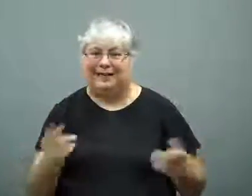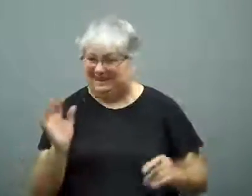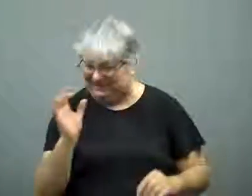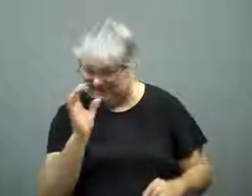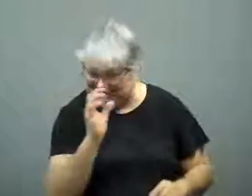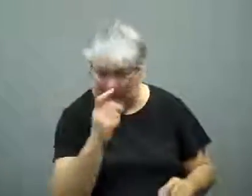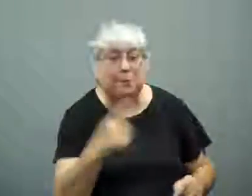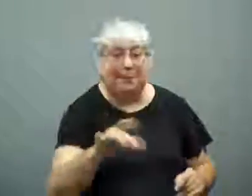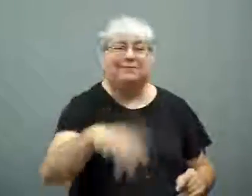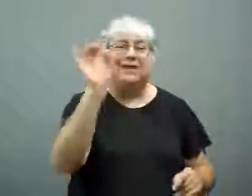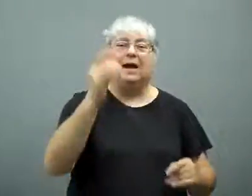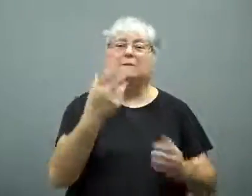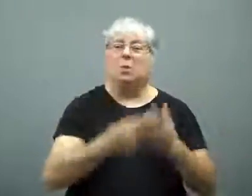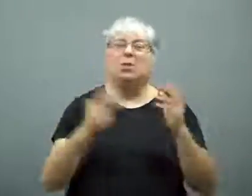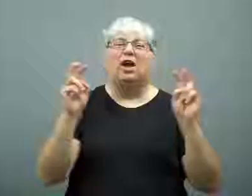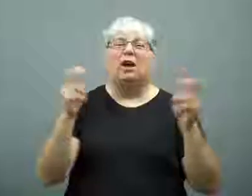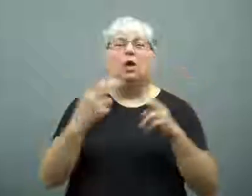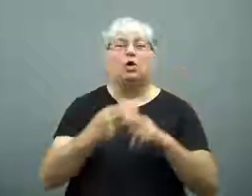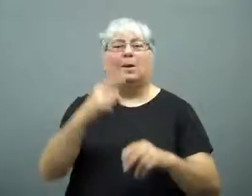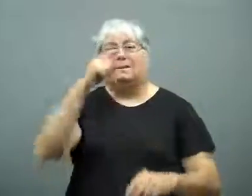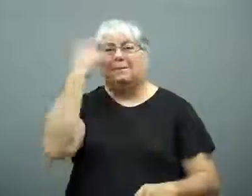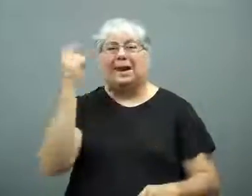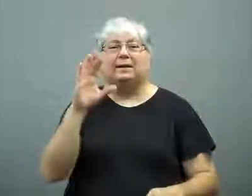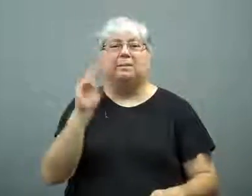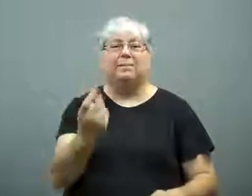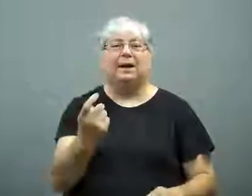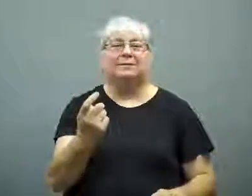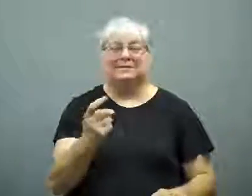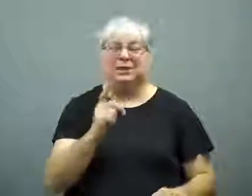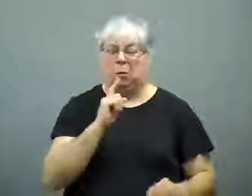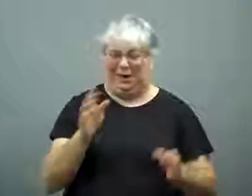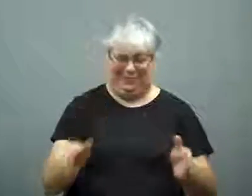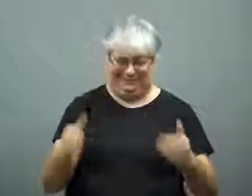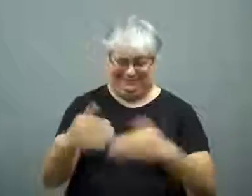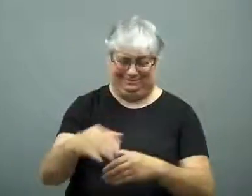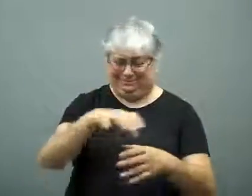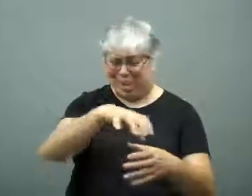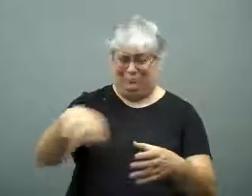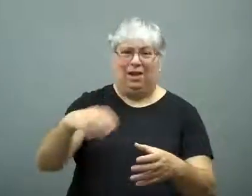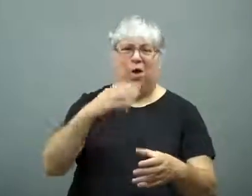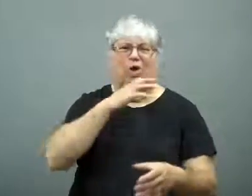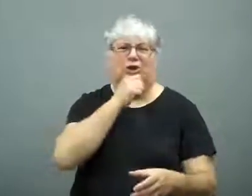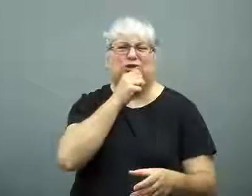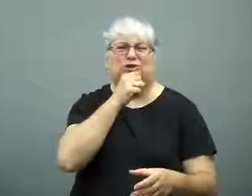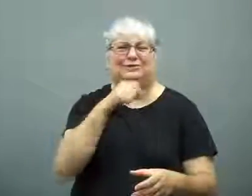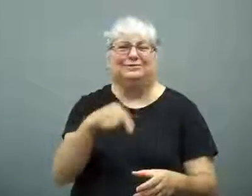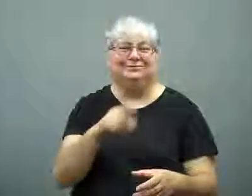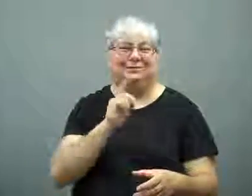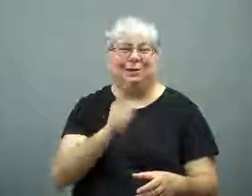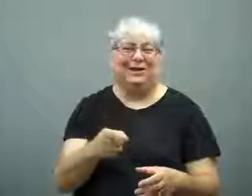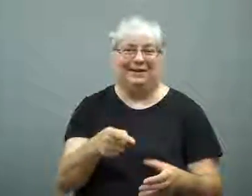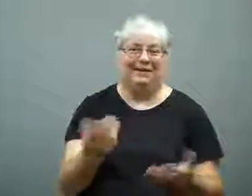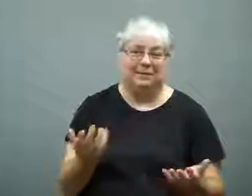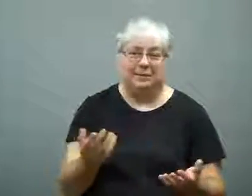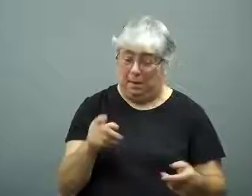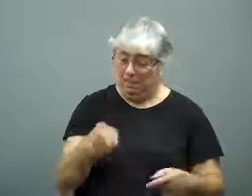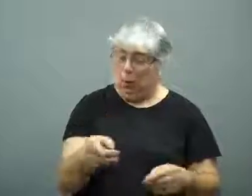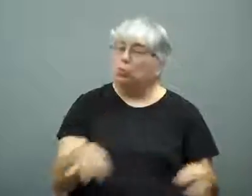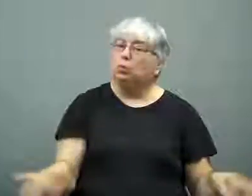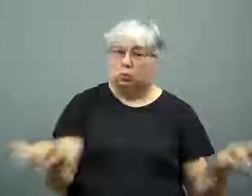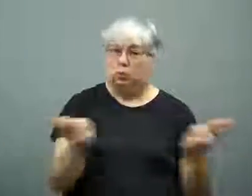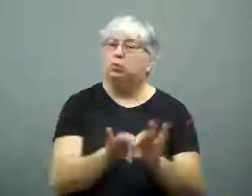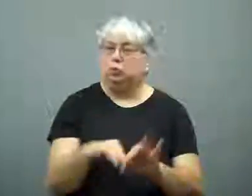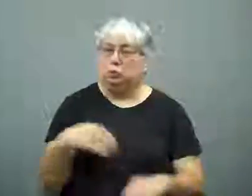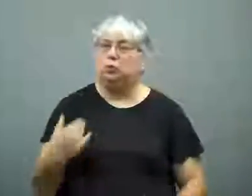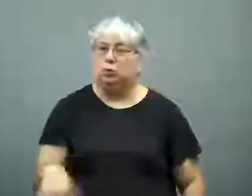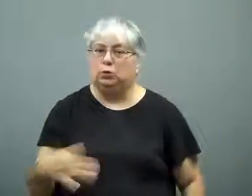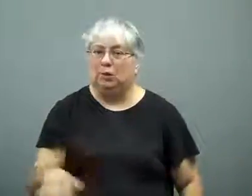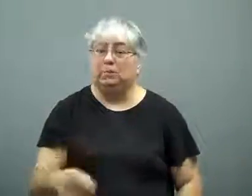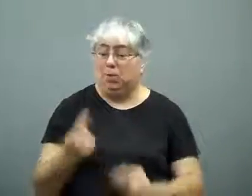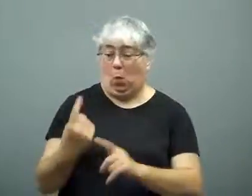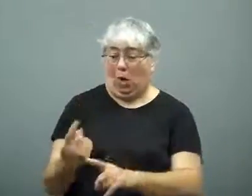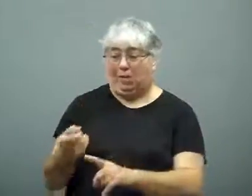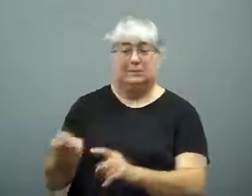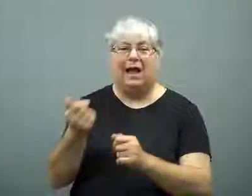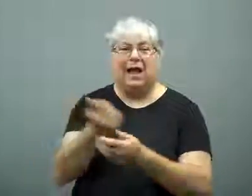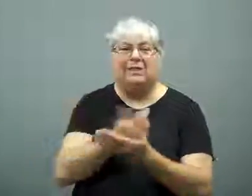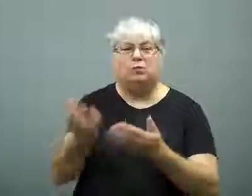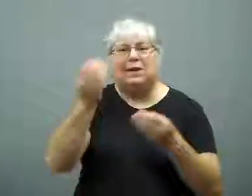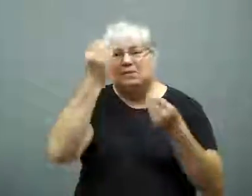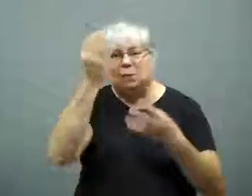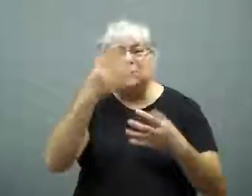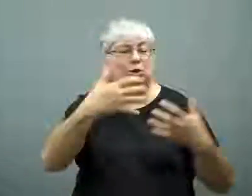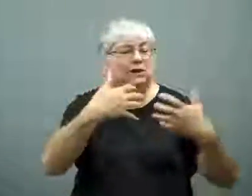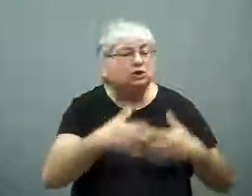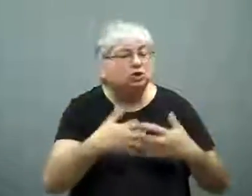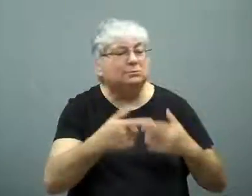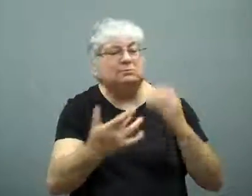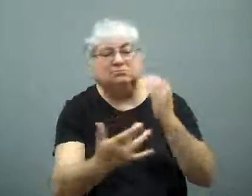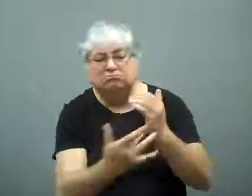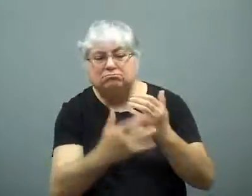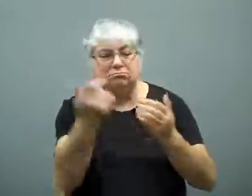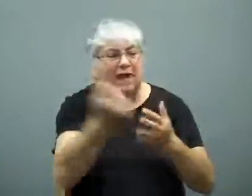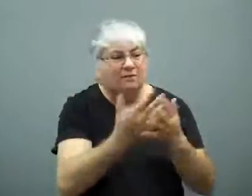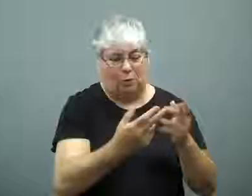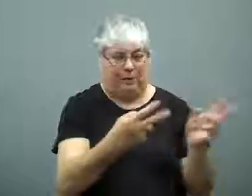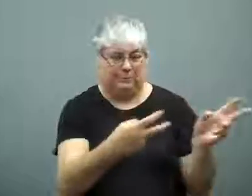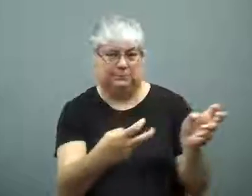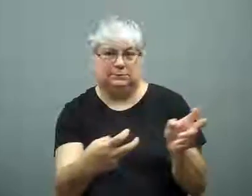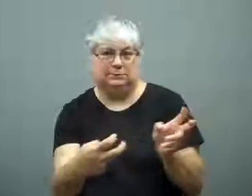Both black boxes (which are actually orange) were found and retrieved.